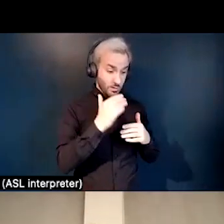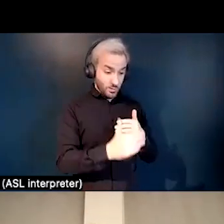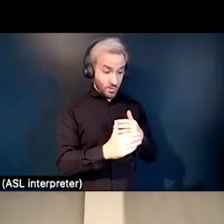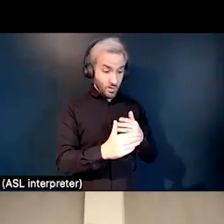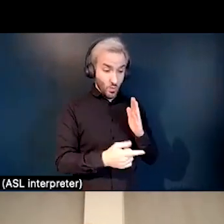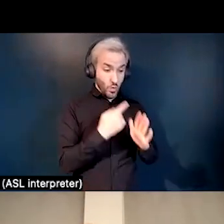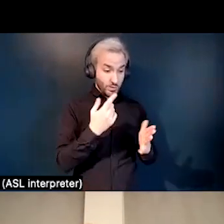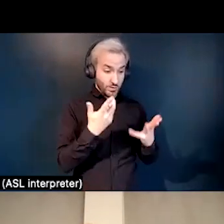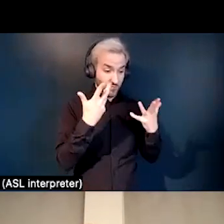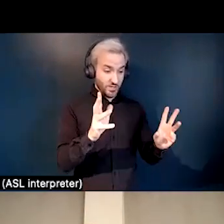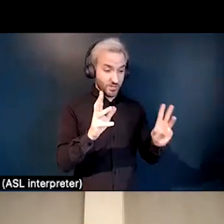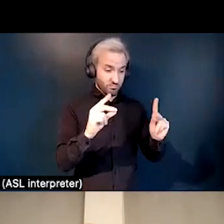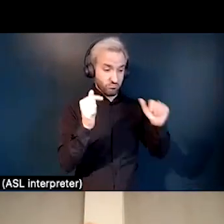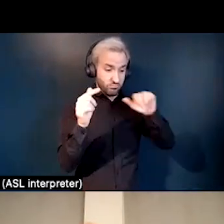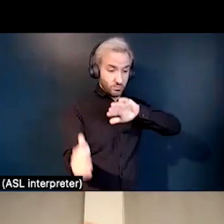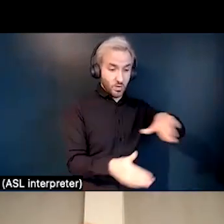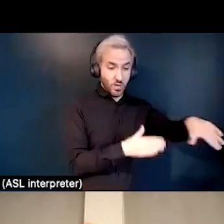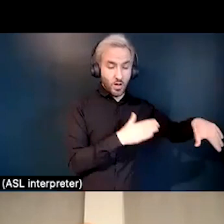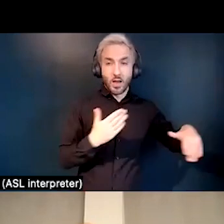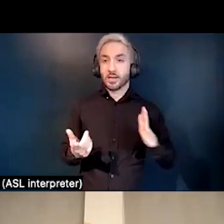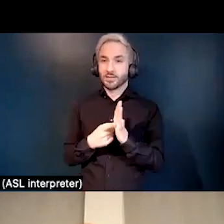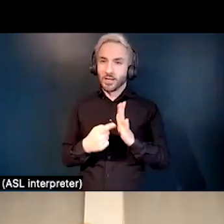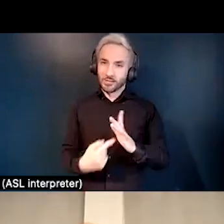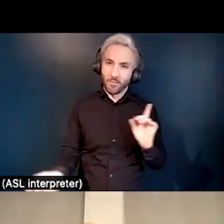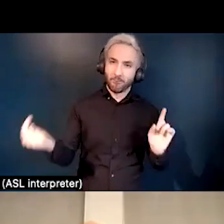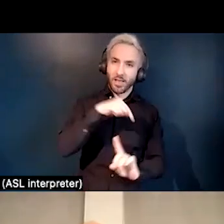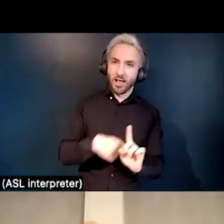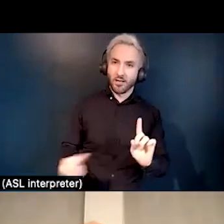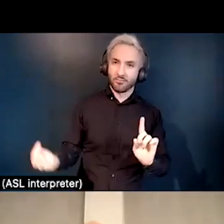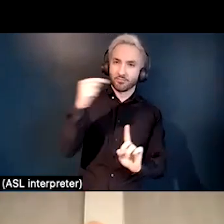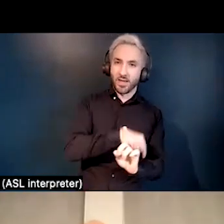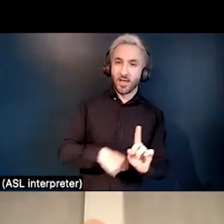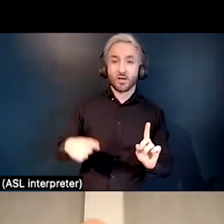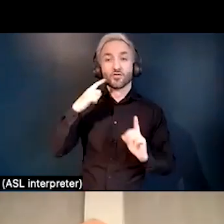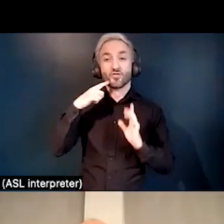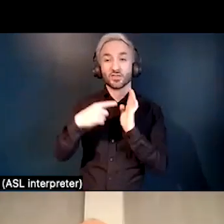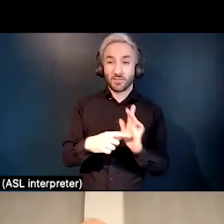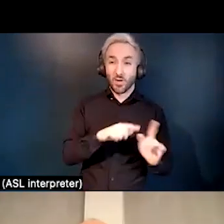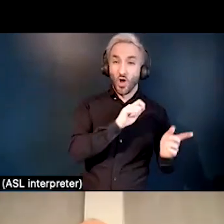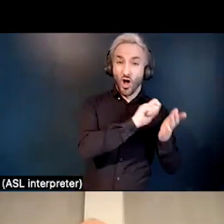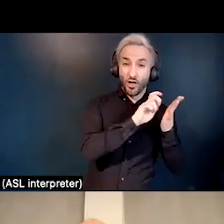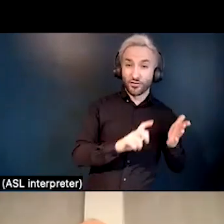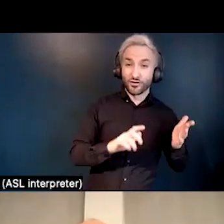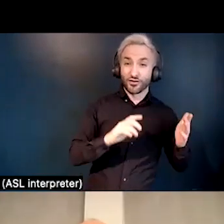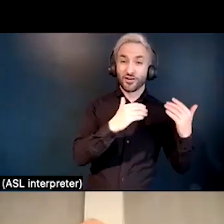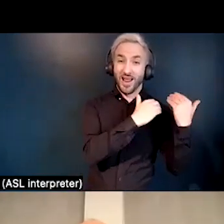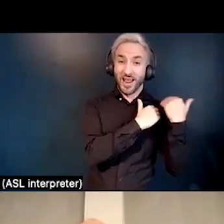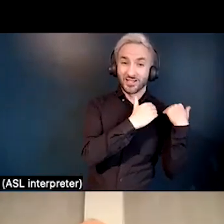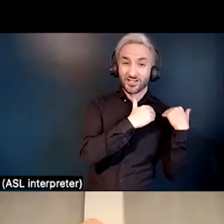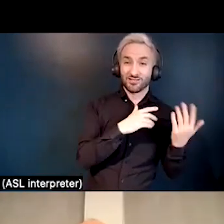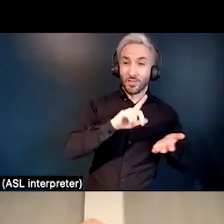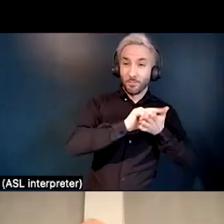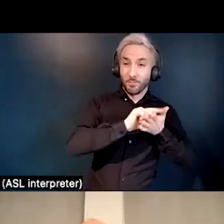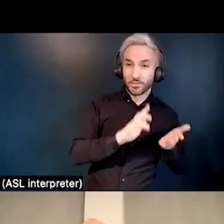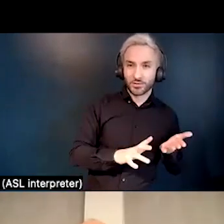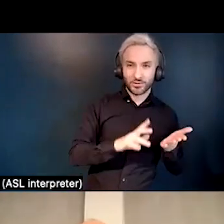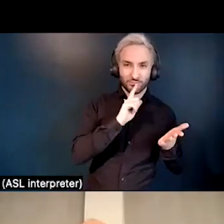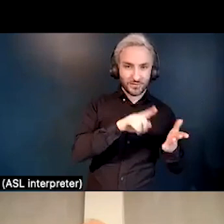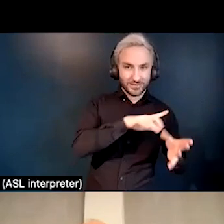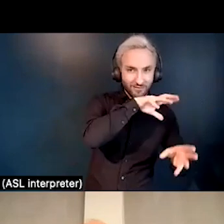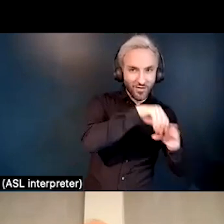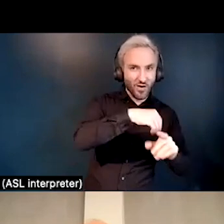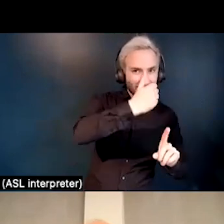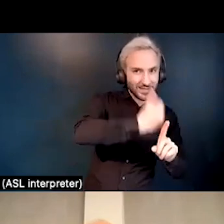agents, and publishers as an example, they're all involved in the creative part of the book process.